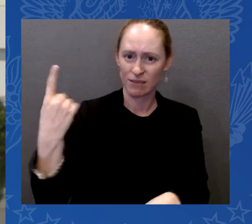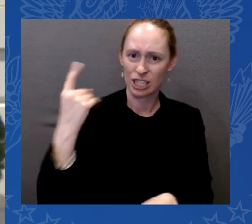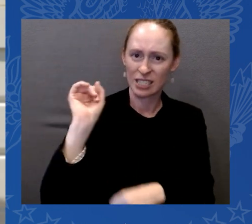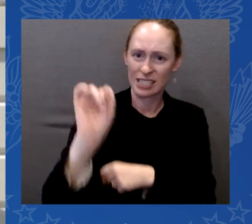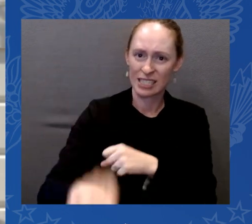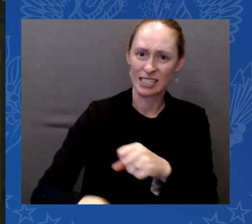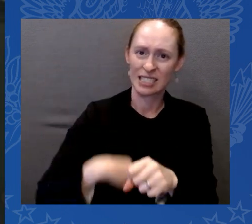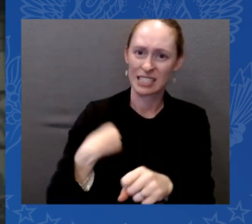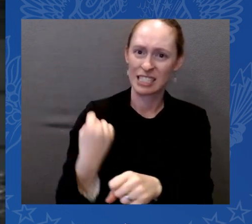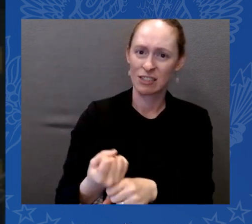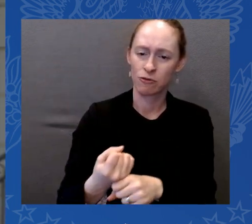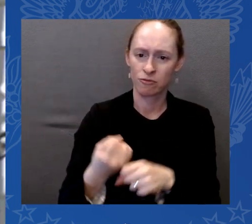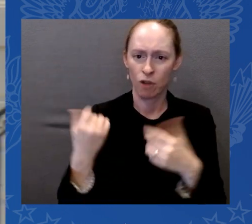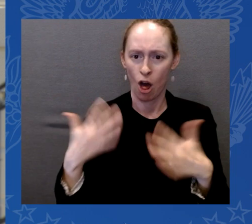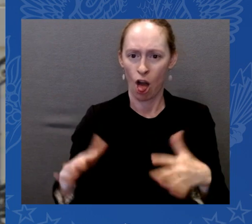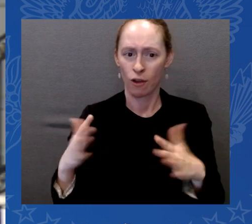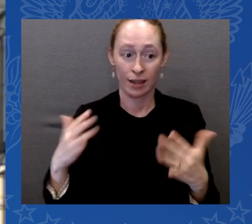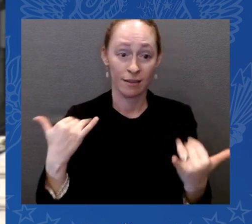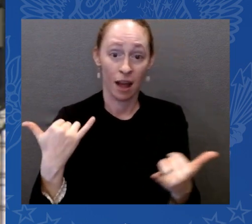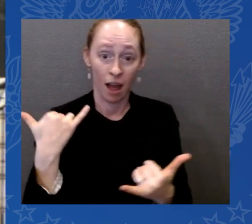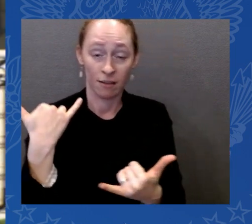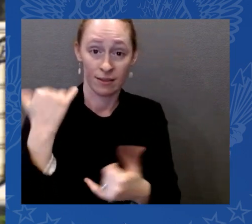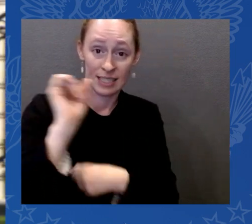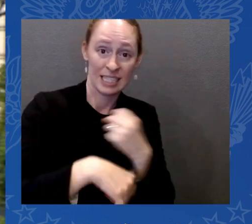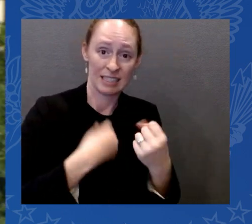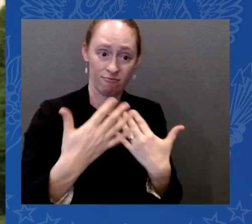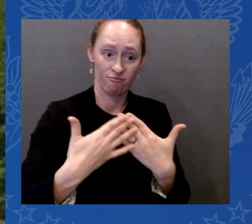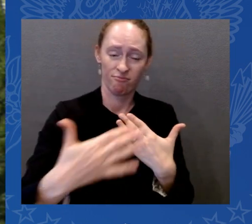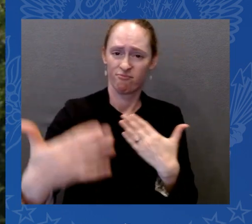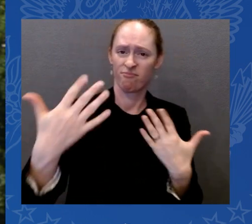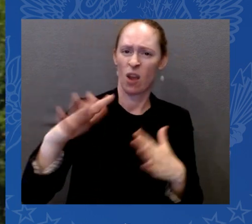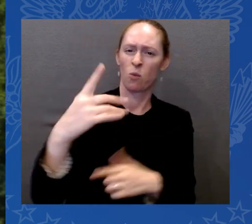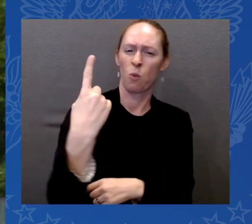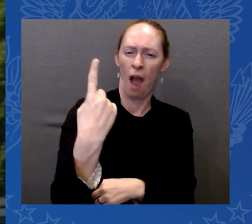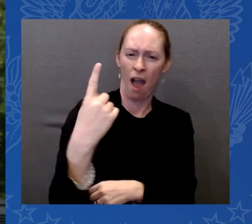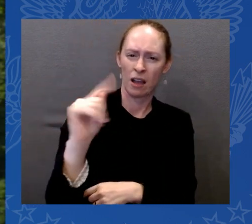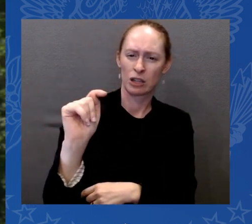a-trillion-500-billion-dollar reduction in the deficit.